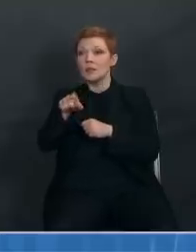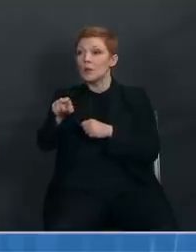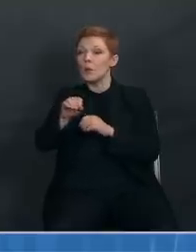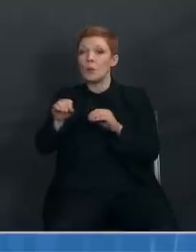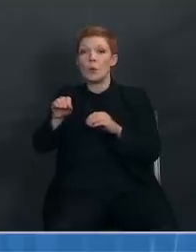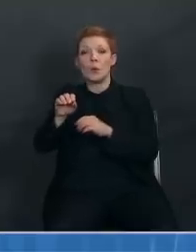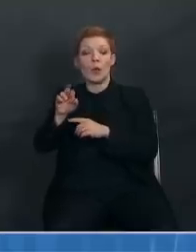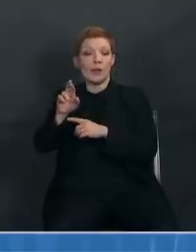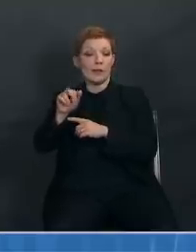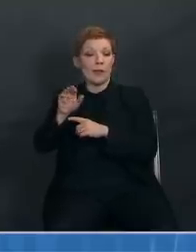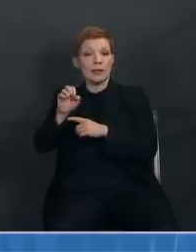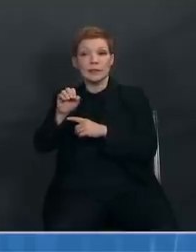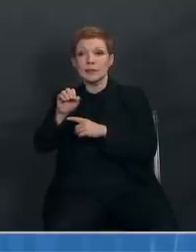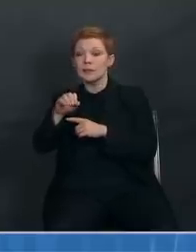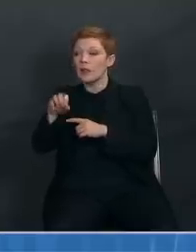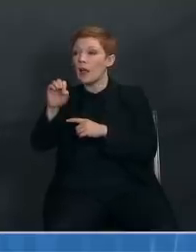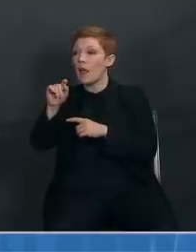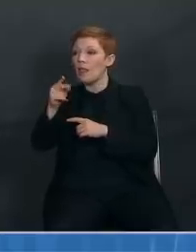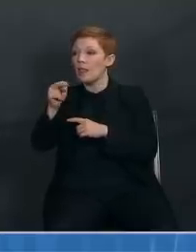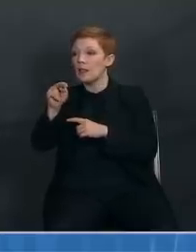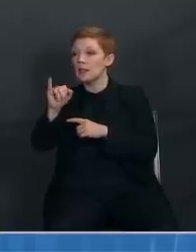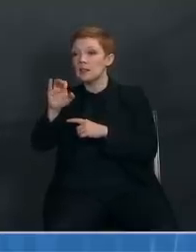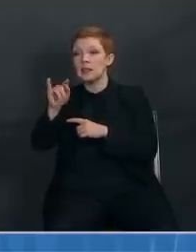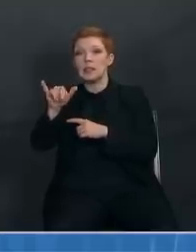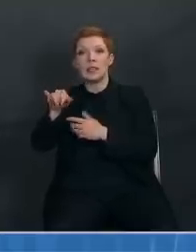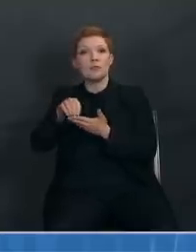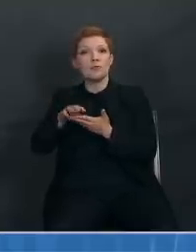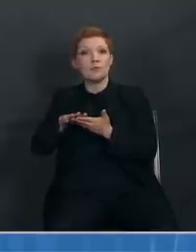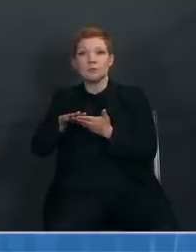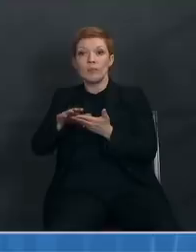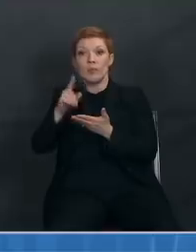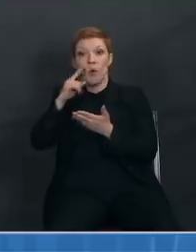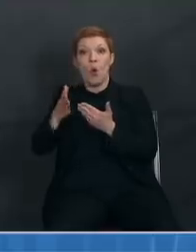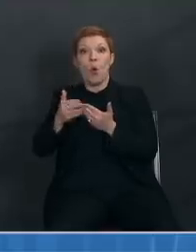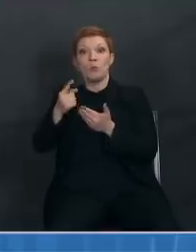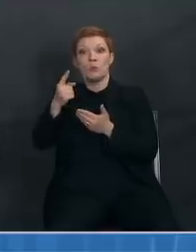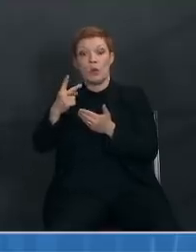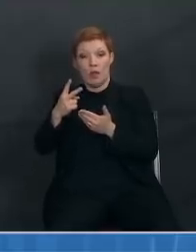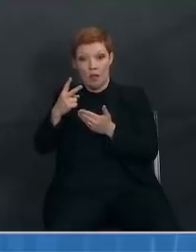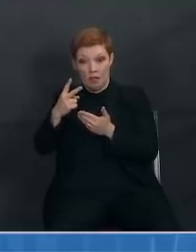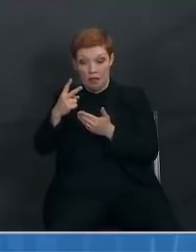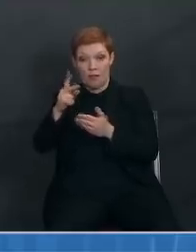And that means we don't know the race or ethnicity for nearly half the people diagnosed with COVID-19 in the country.